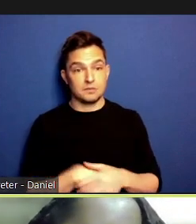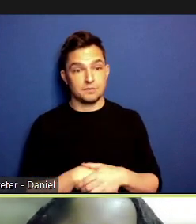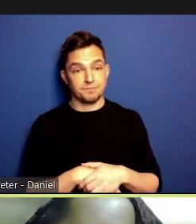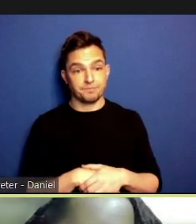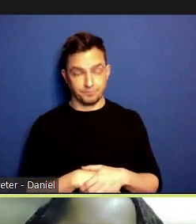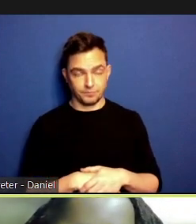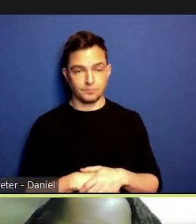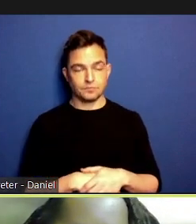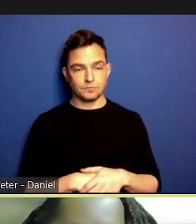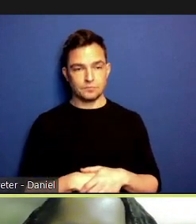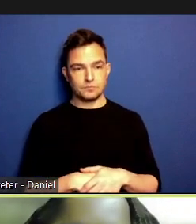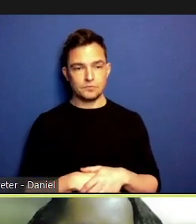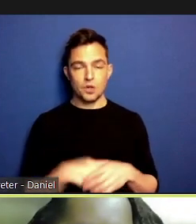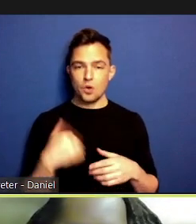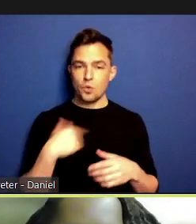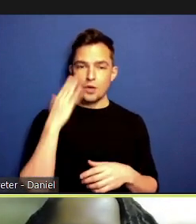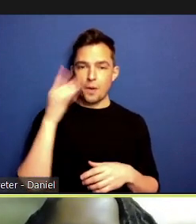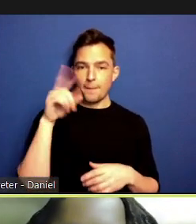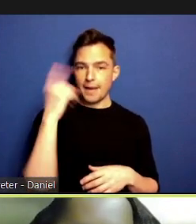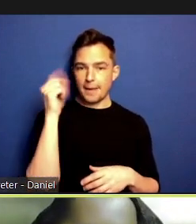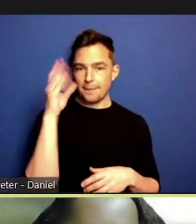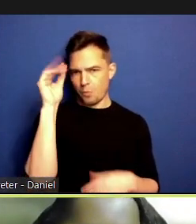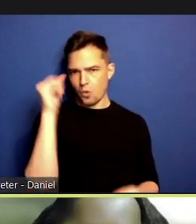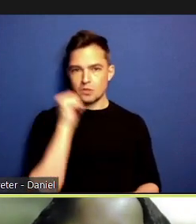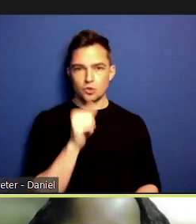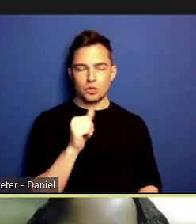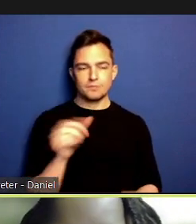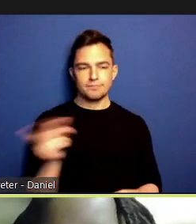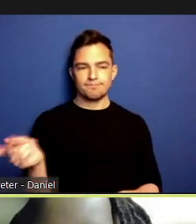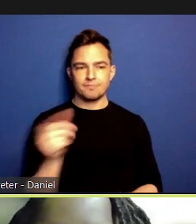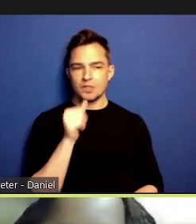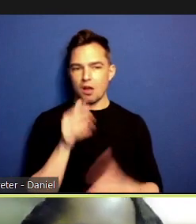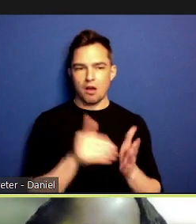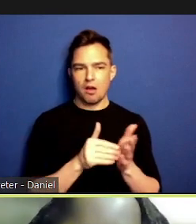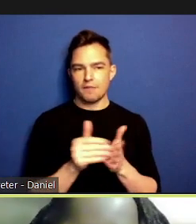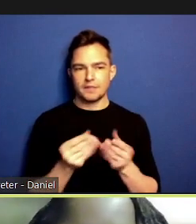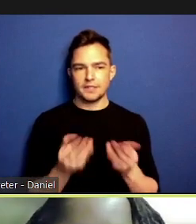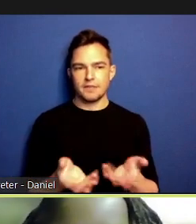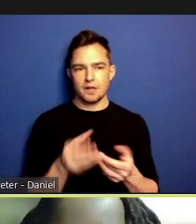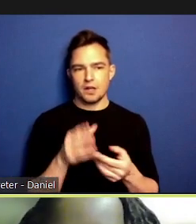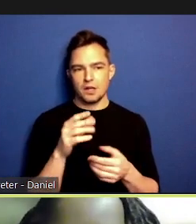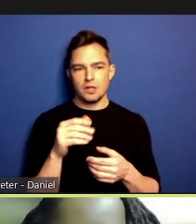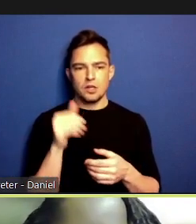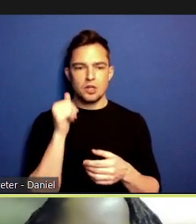black boys and black girls aren't often afforded boyhood or girlhood we're adultified from